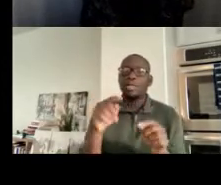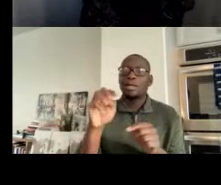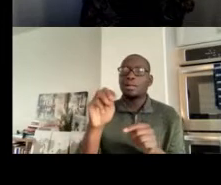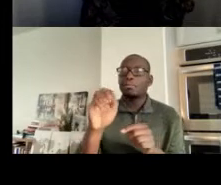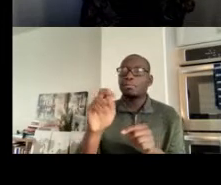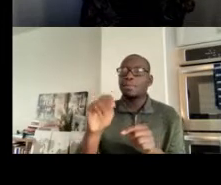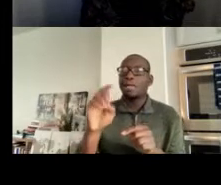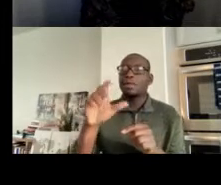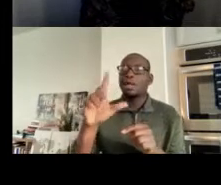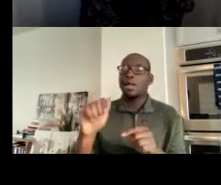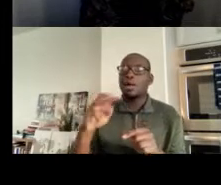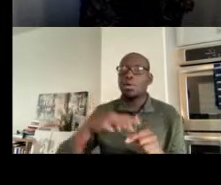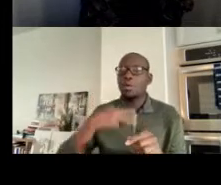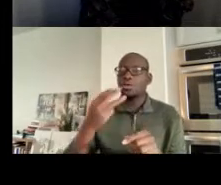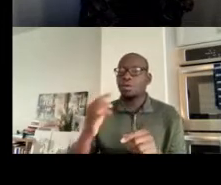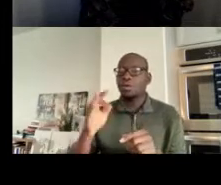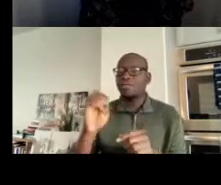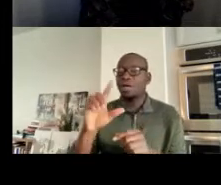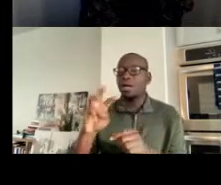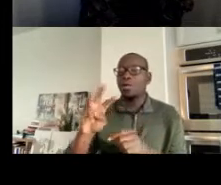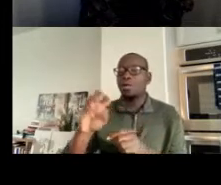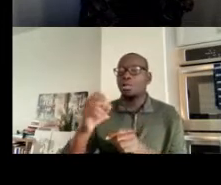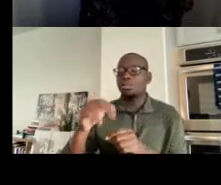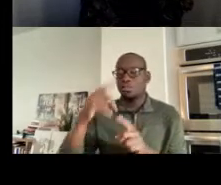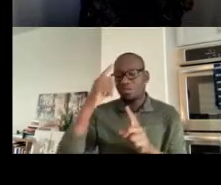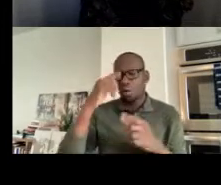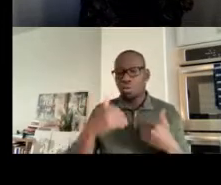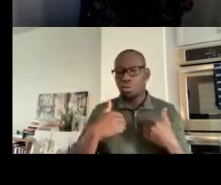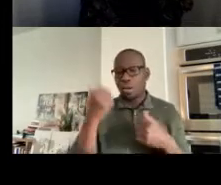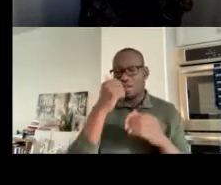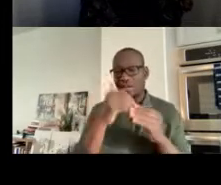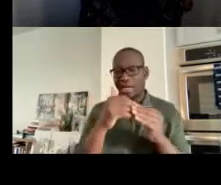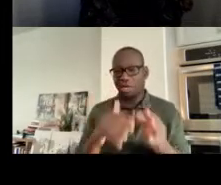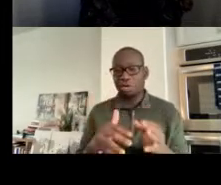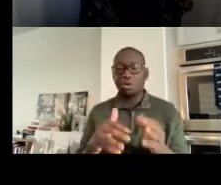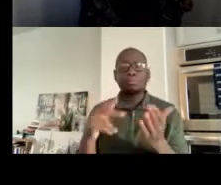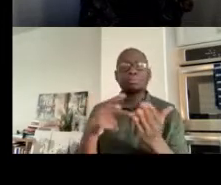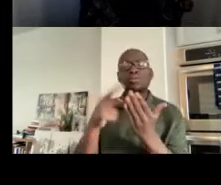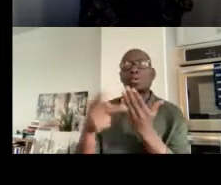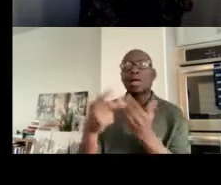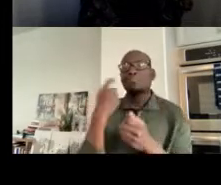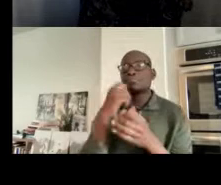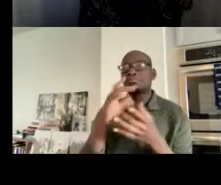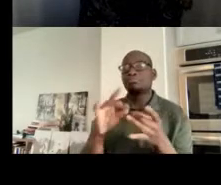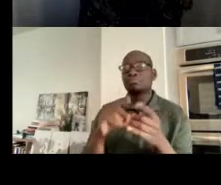Brief background regarding the Mandela Washington Fellowship for Young African